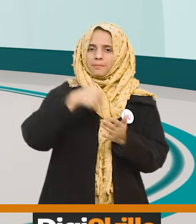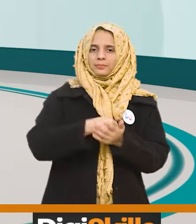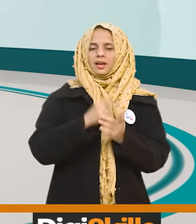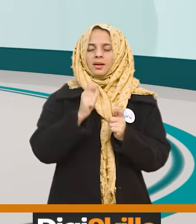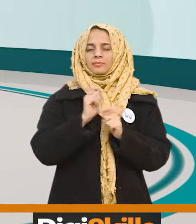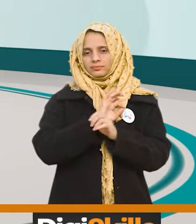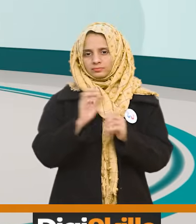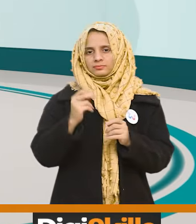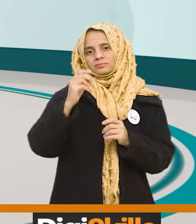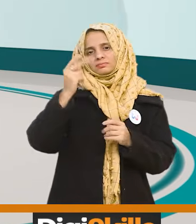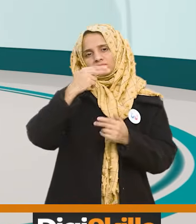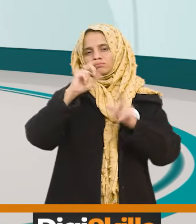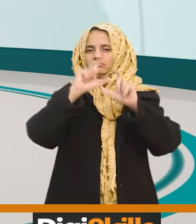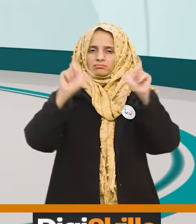at the completion of the Design.